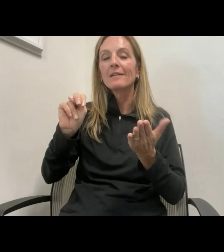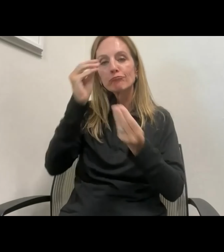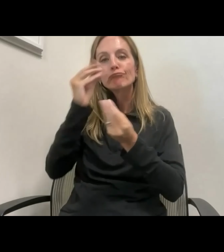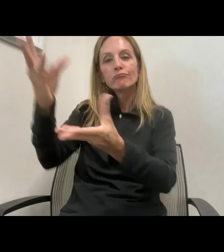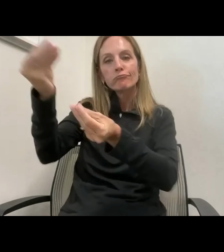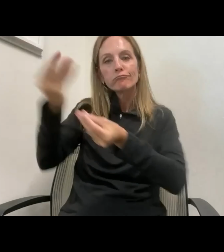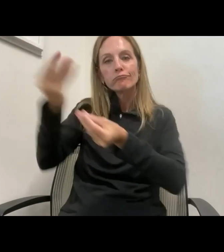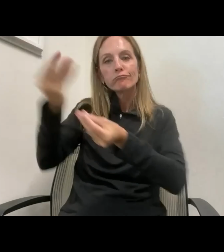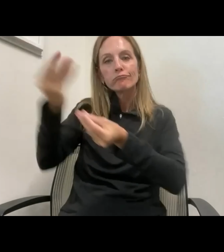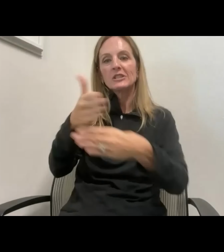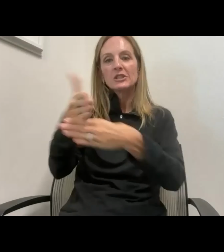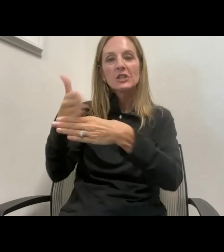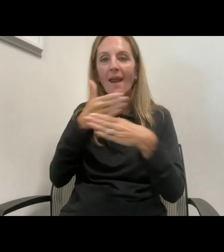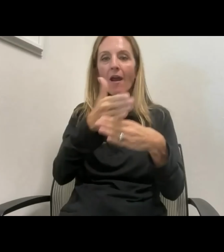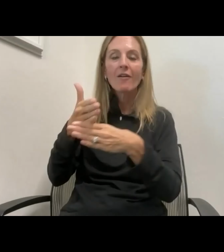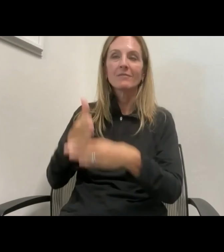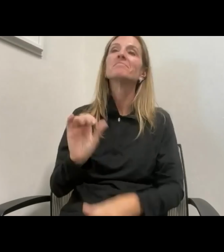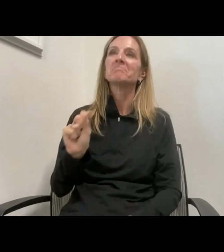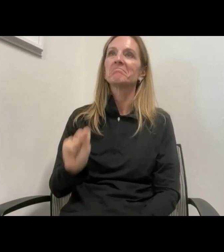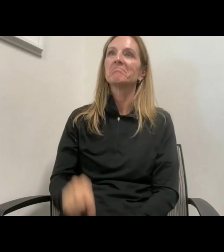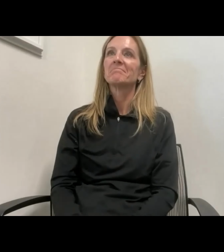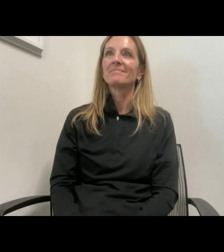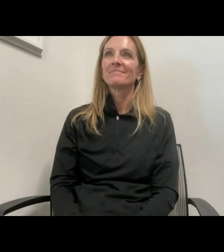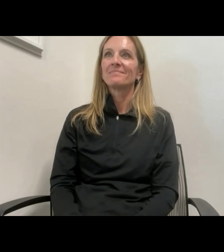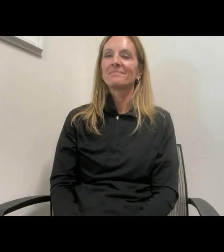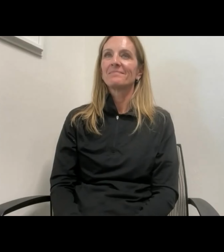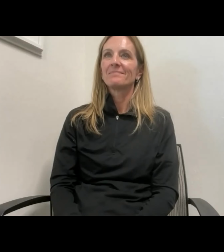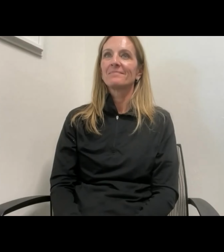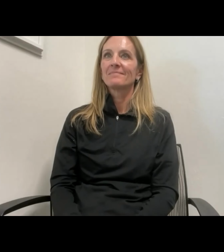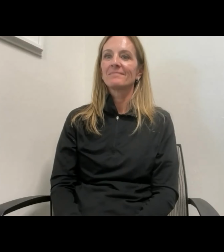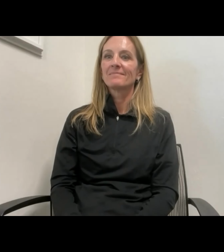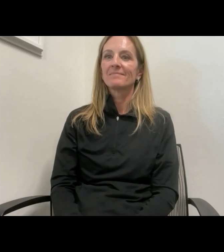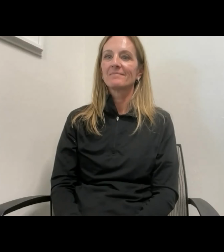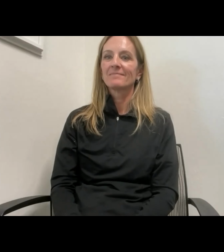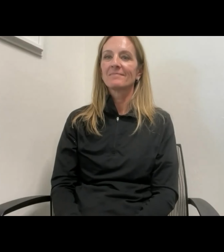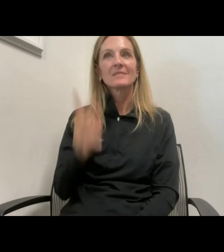Thank you Erin yeah look at the good things that are already happening hey.